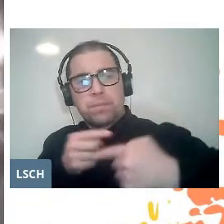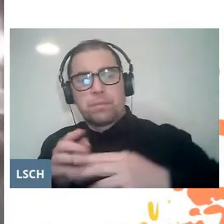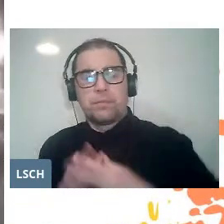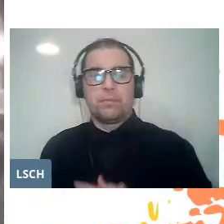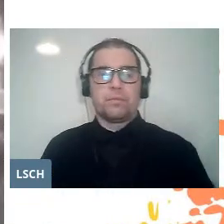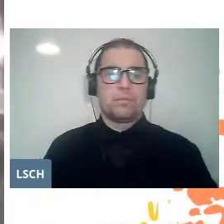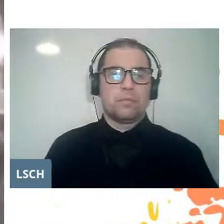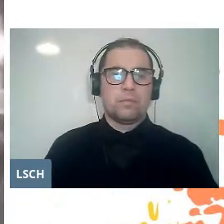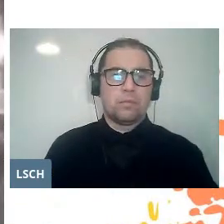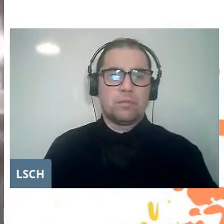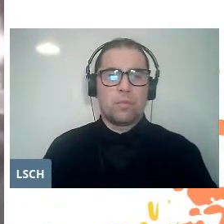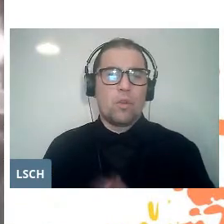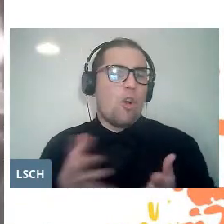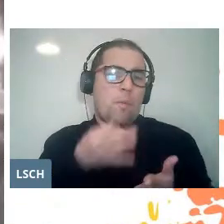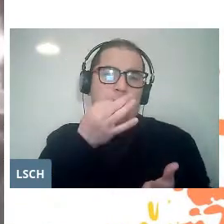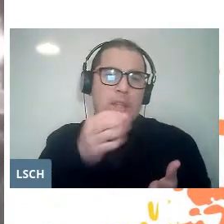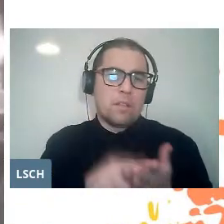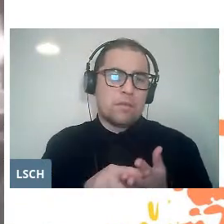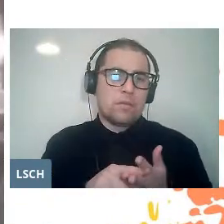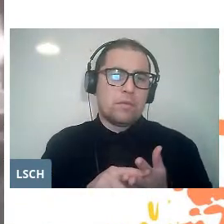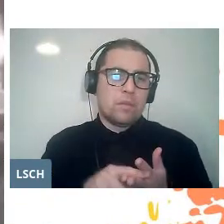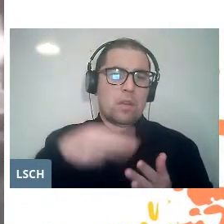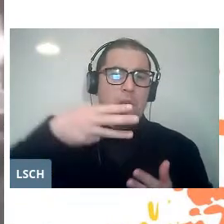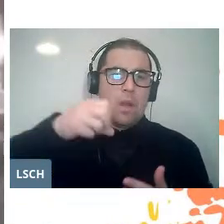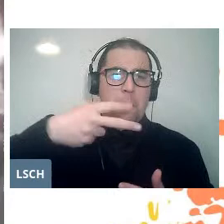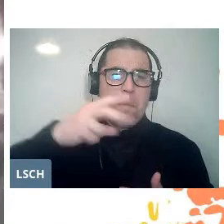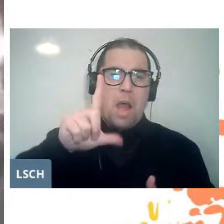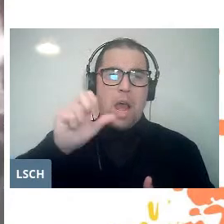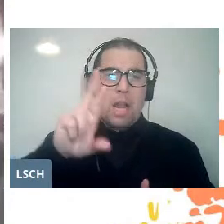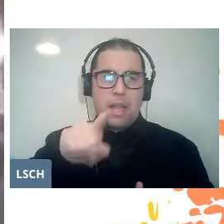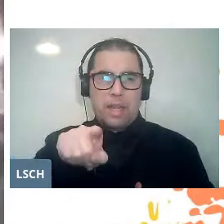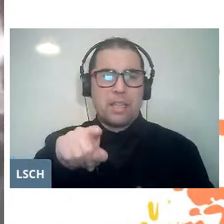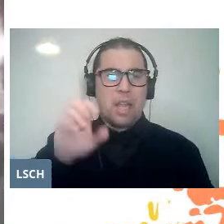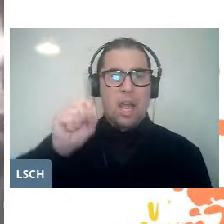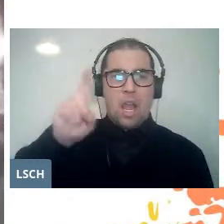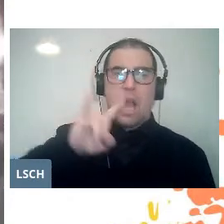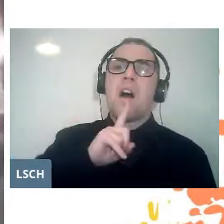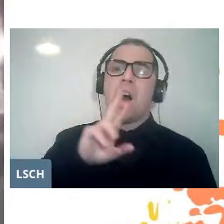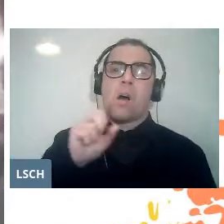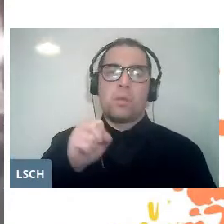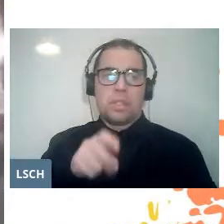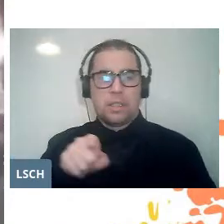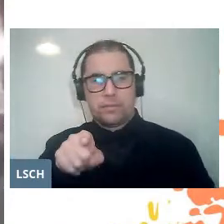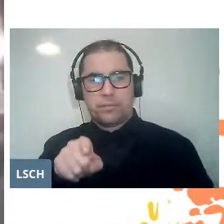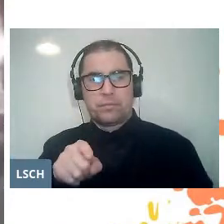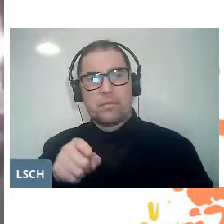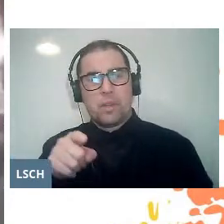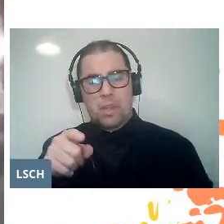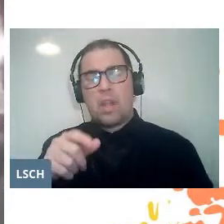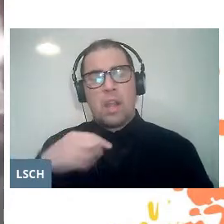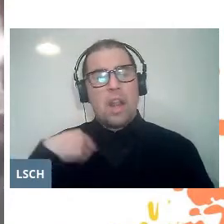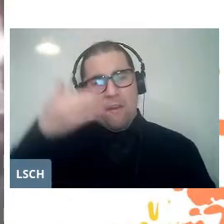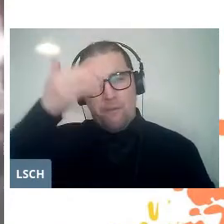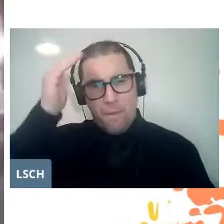How not to name Gustav Mahler, Austrian composer, emblematic of post-Romanticism.